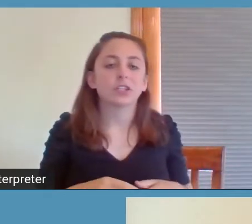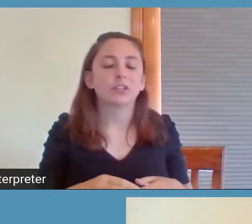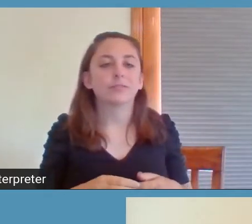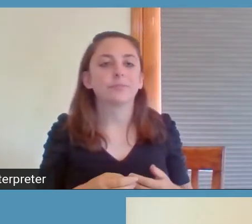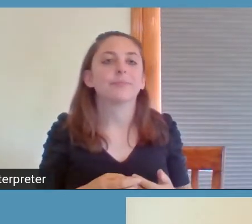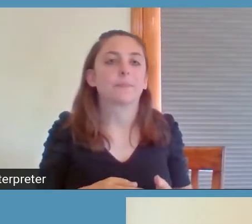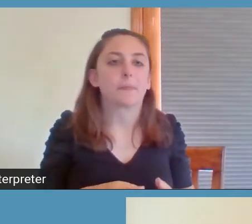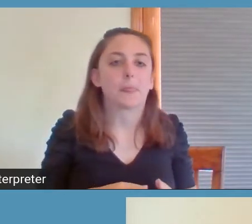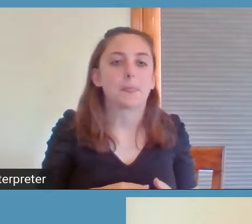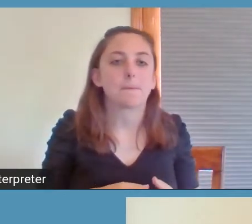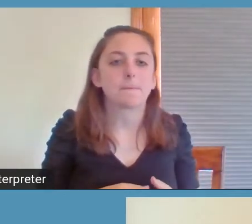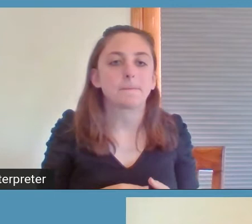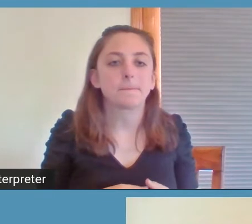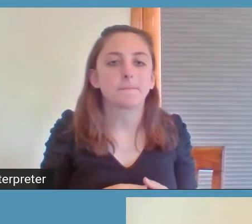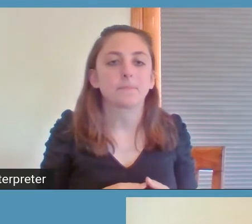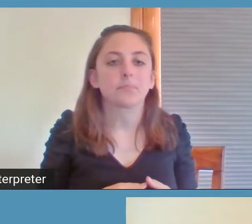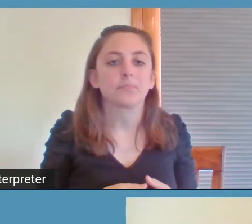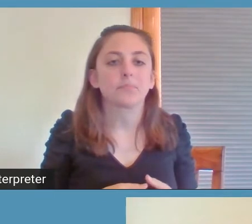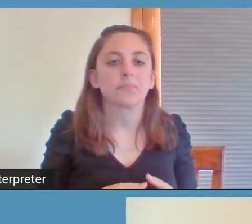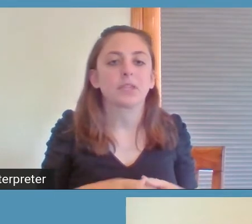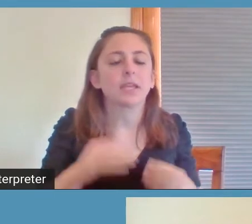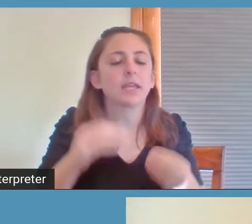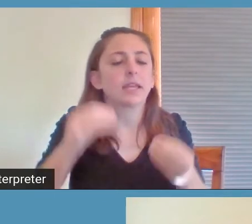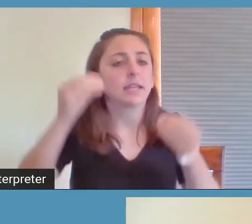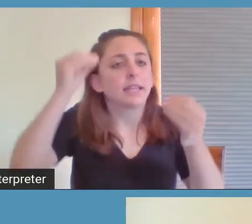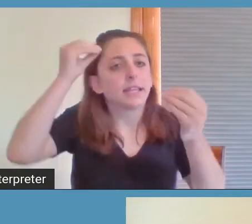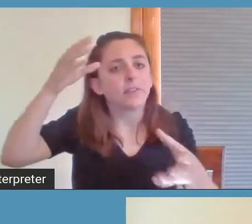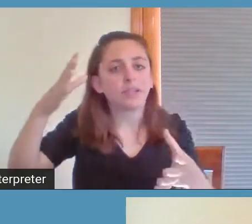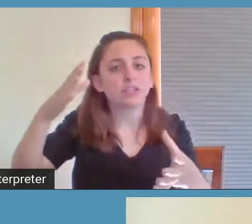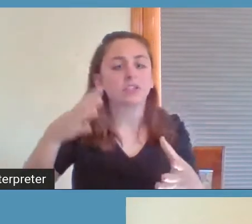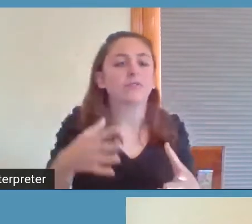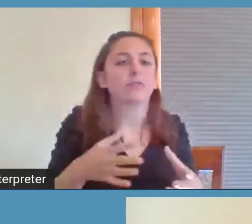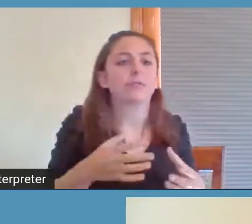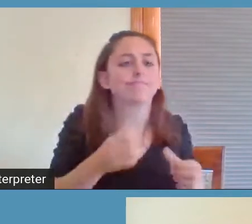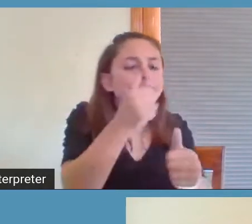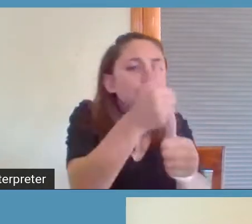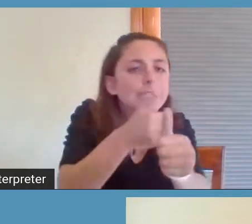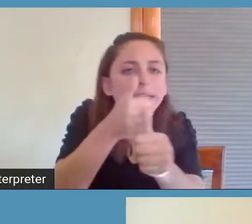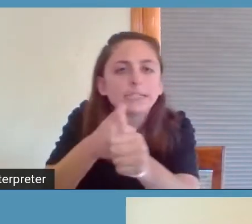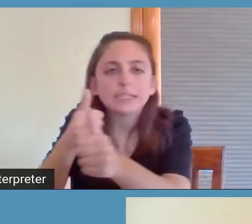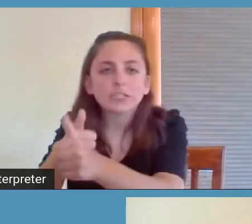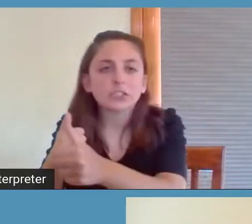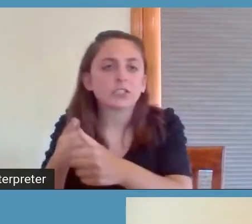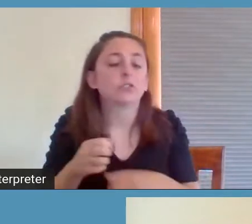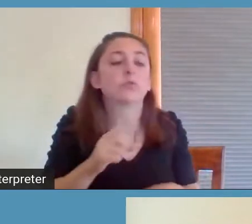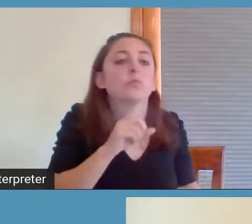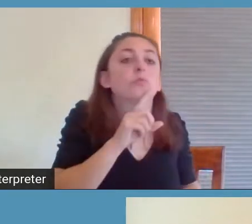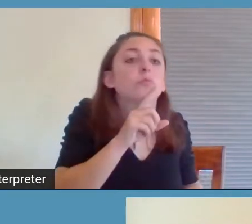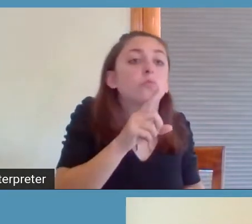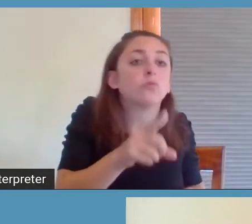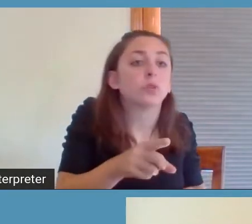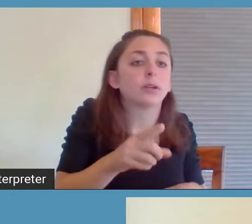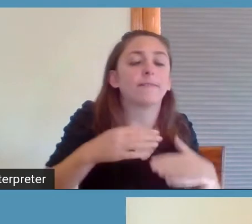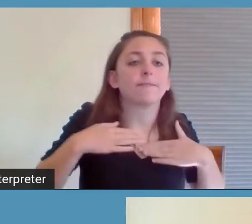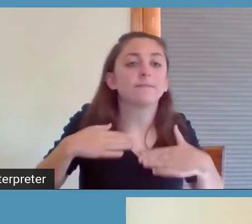yeah so the information you get um for each work is the real work the physical work not the work